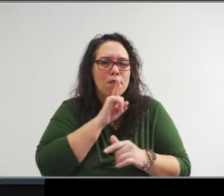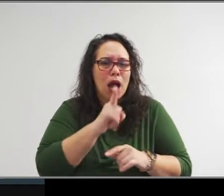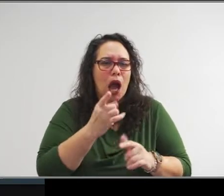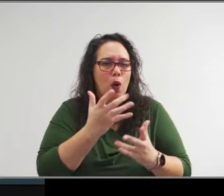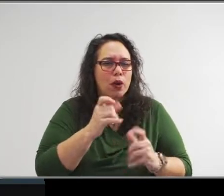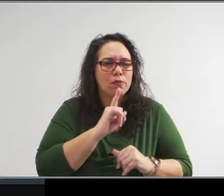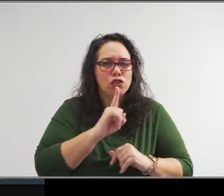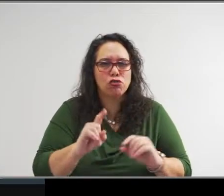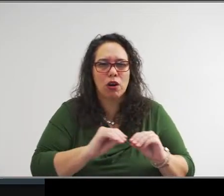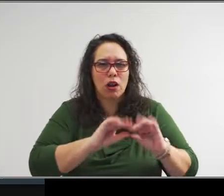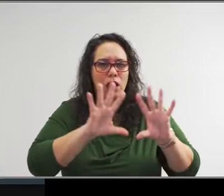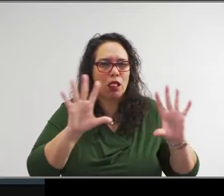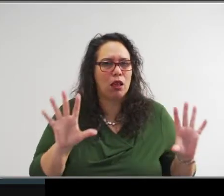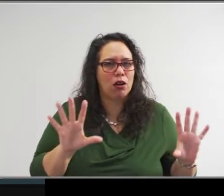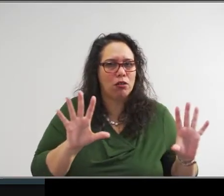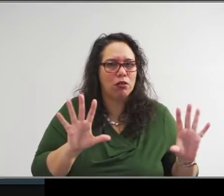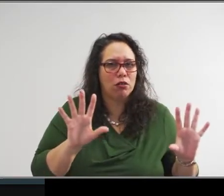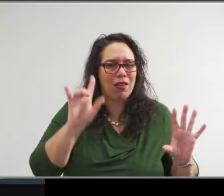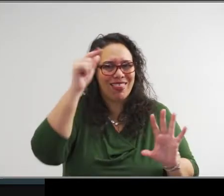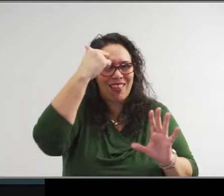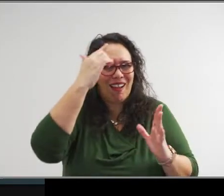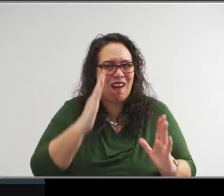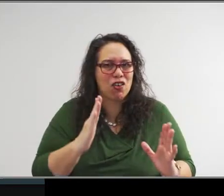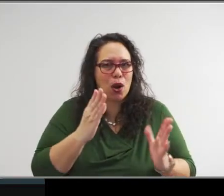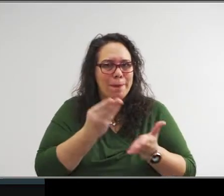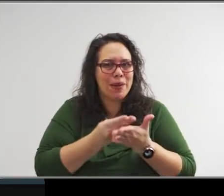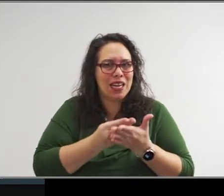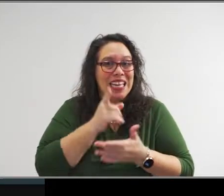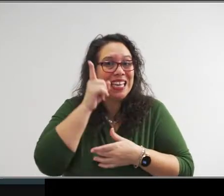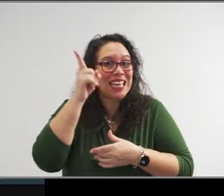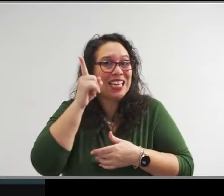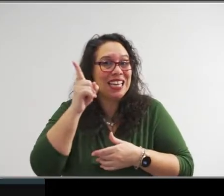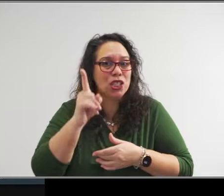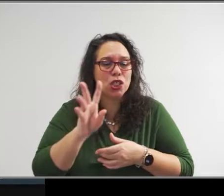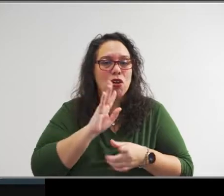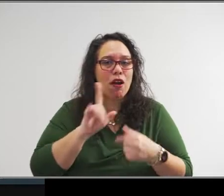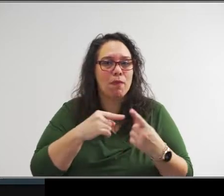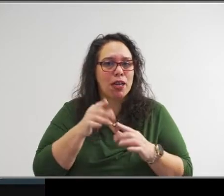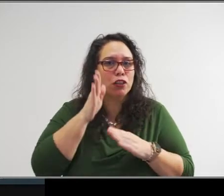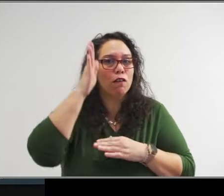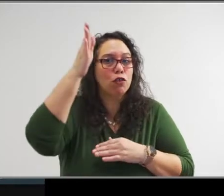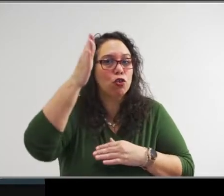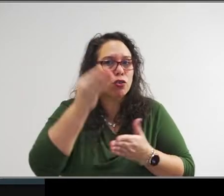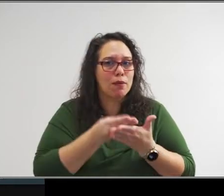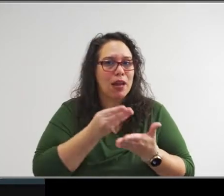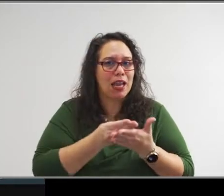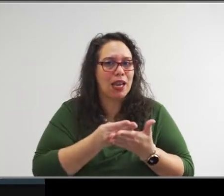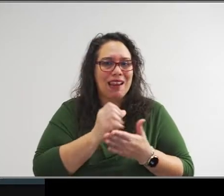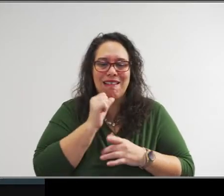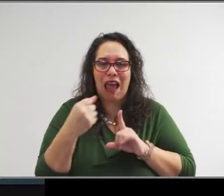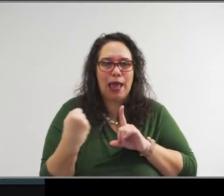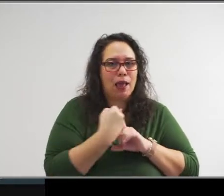that as we're talking about the governor's money that he's speaking of, that is future money not impacting us today.